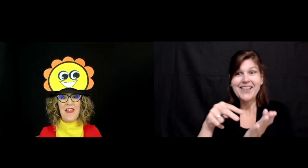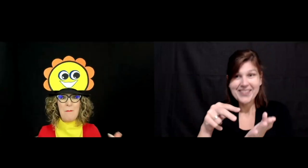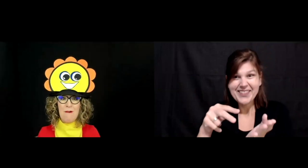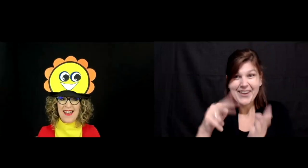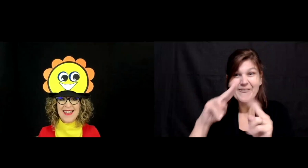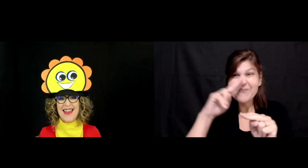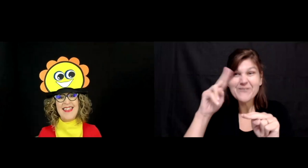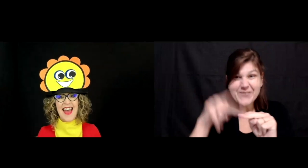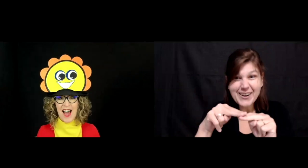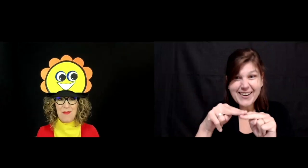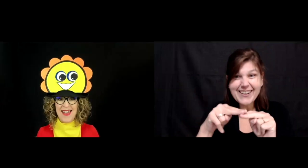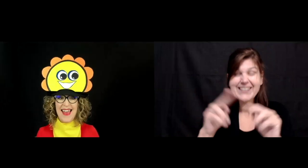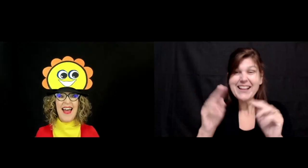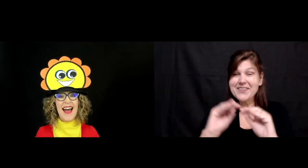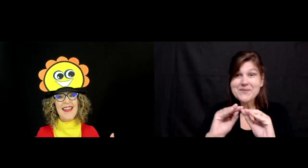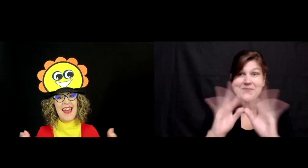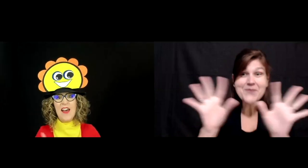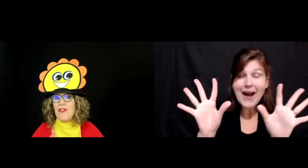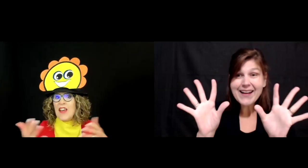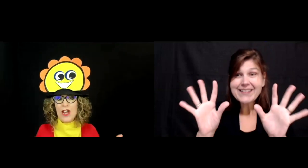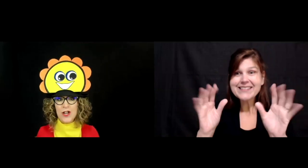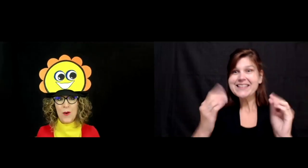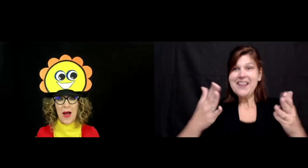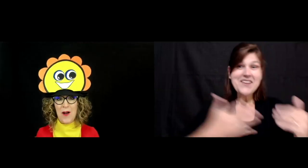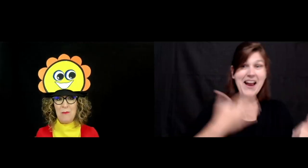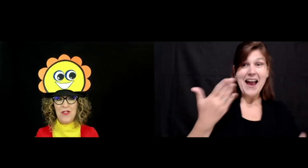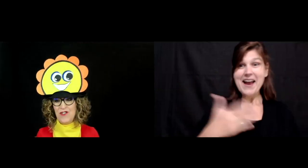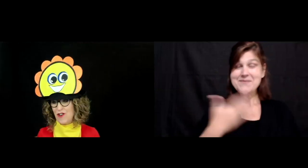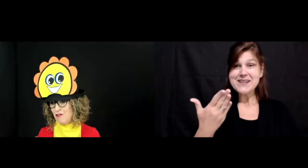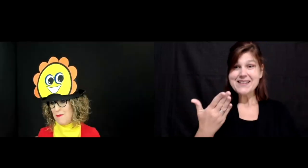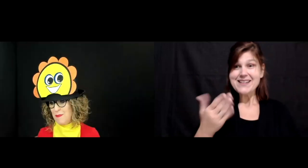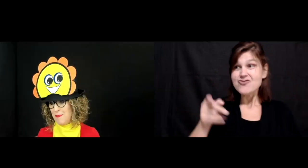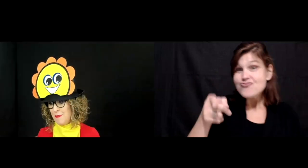and they're bright and they're happy, and they are things you can do at home with your children.